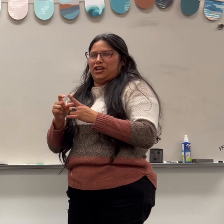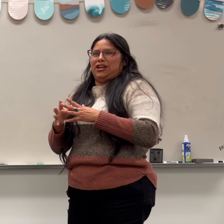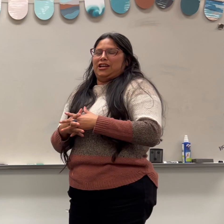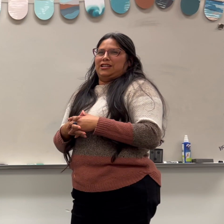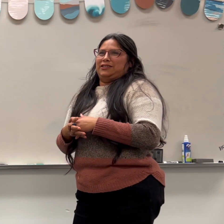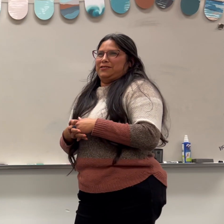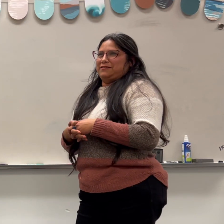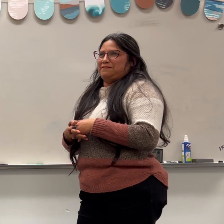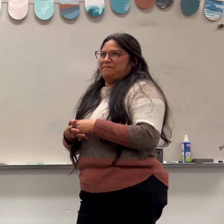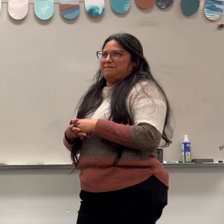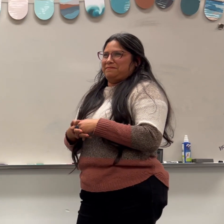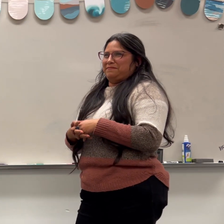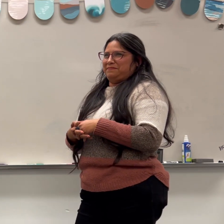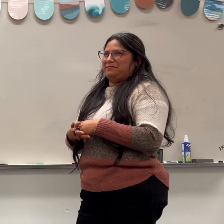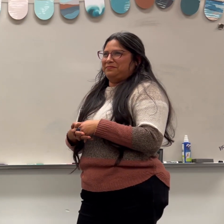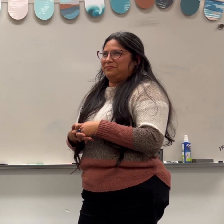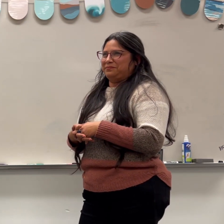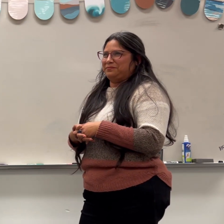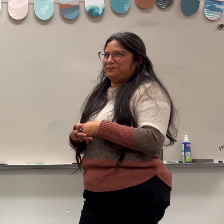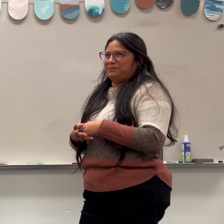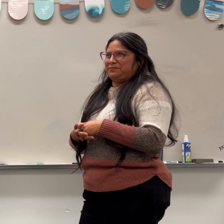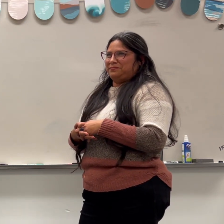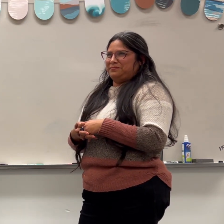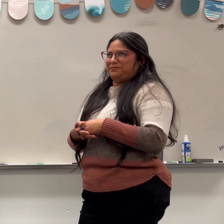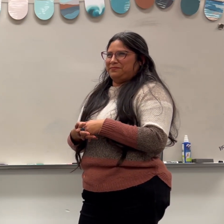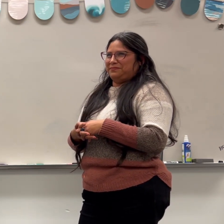and sometimes it's the way that that sign looks that there's not an explanation that it's that